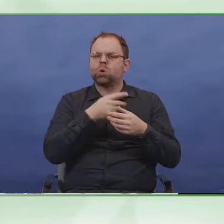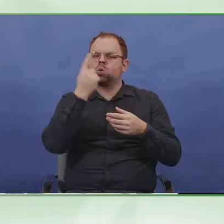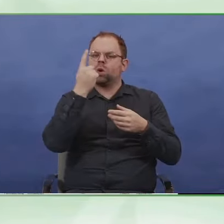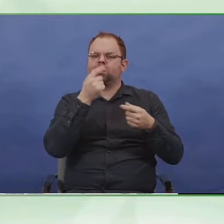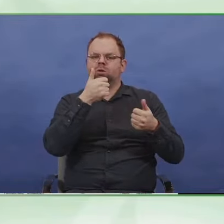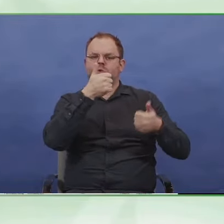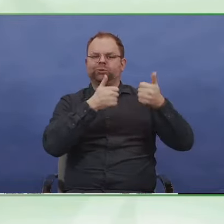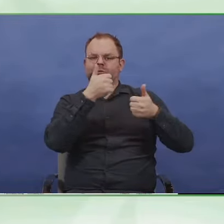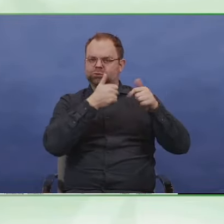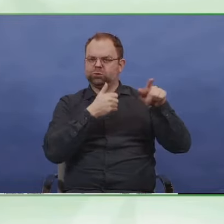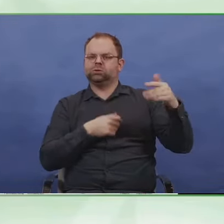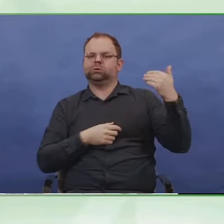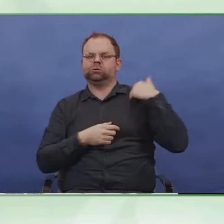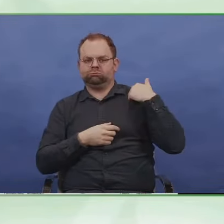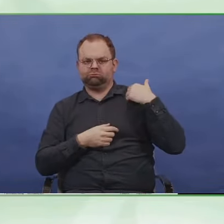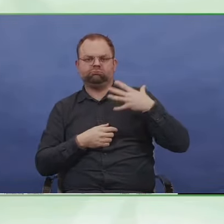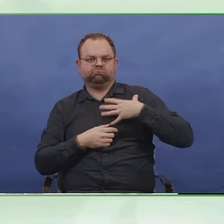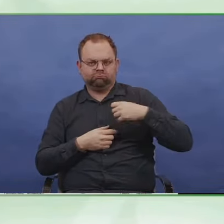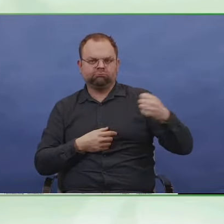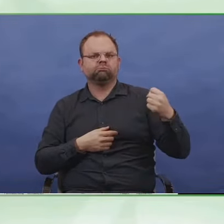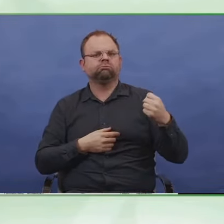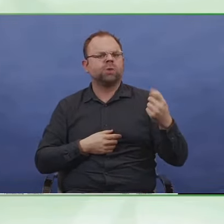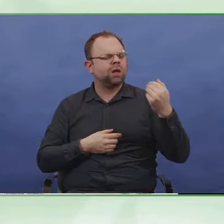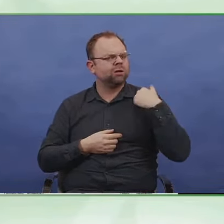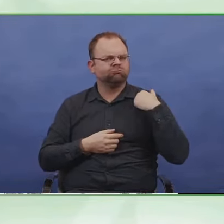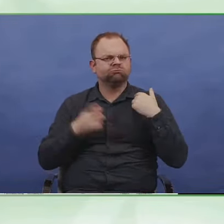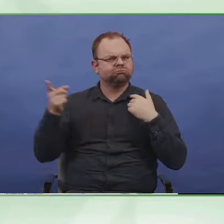including entrepreneurs with disability is, do you see a need for this?